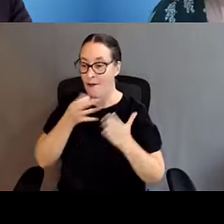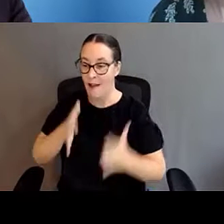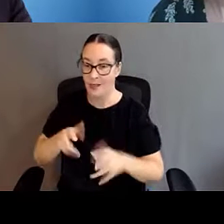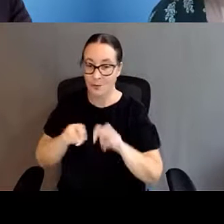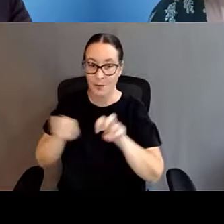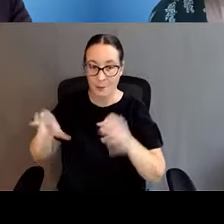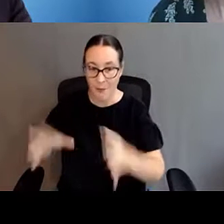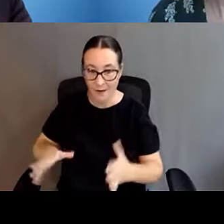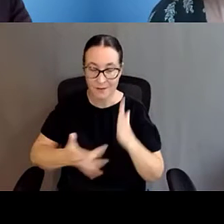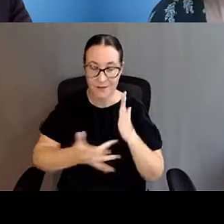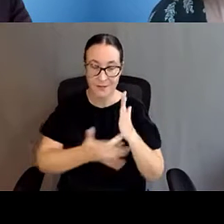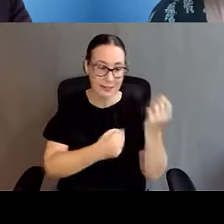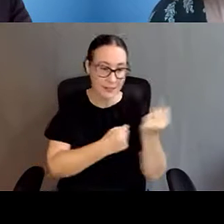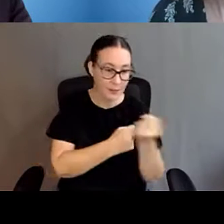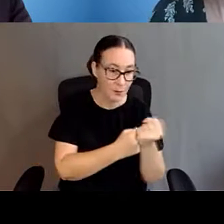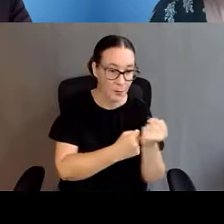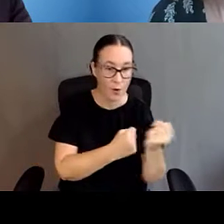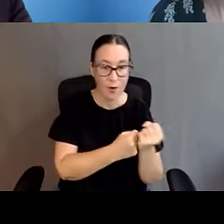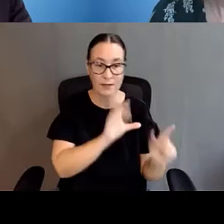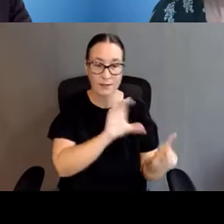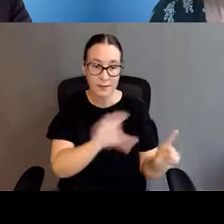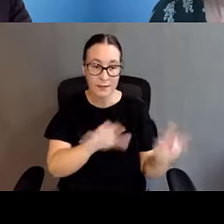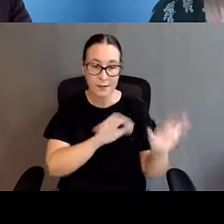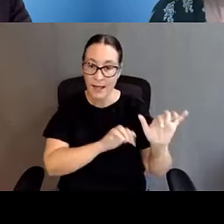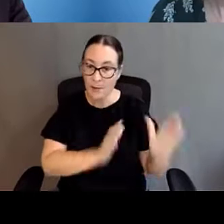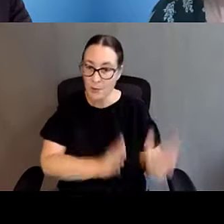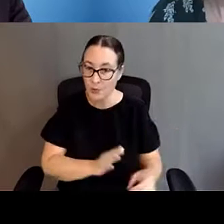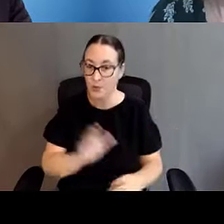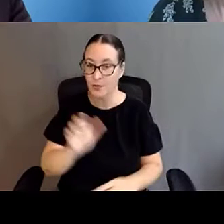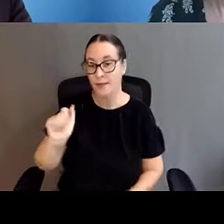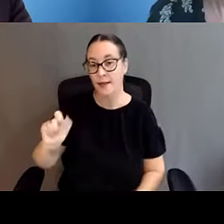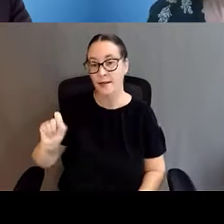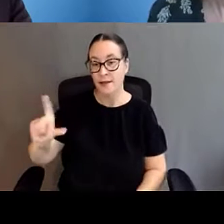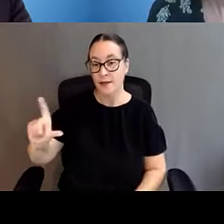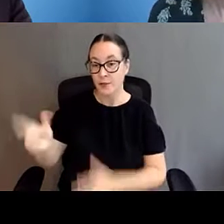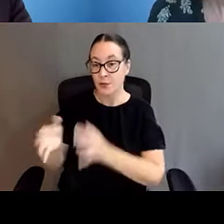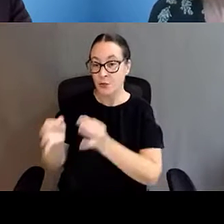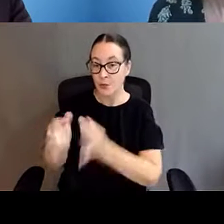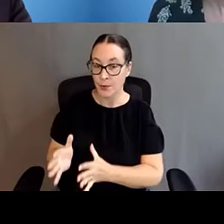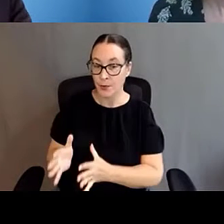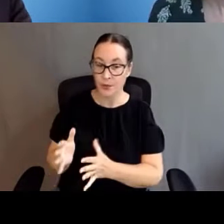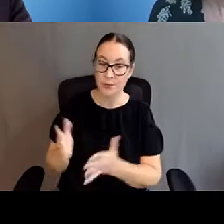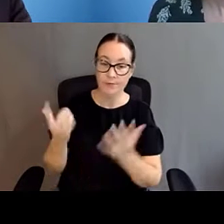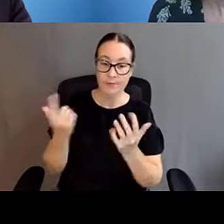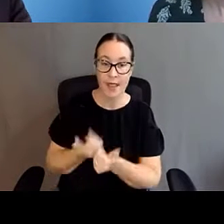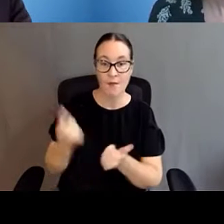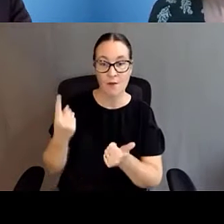our captioners, our ASL interpreters and everyone who made this a useful event.